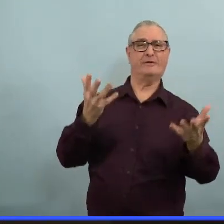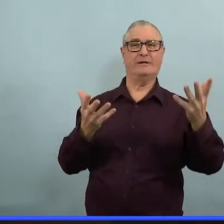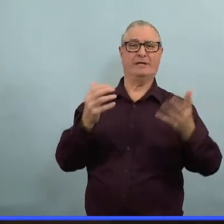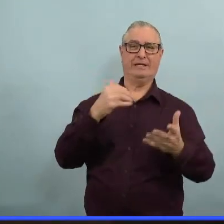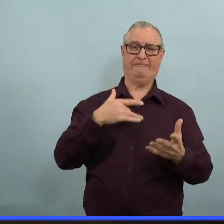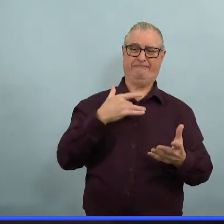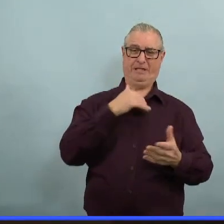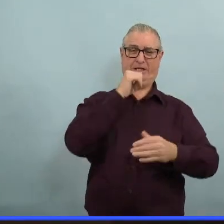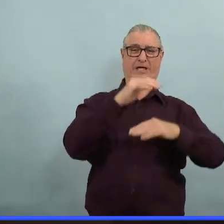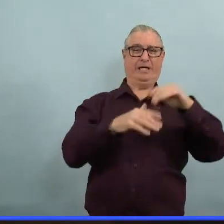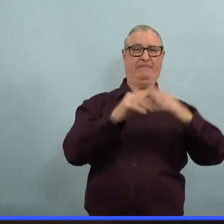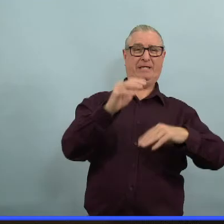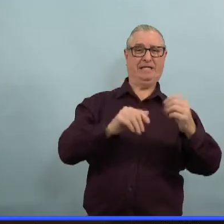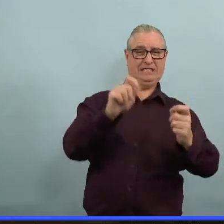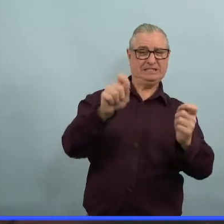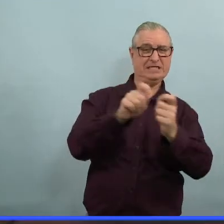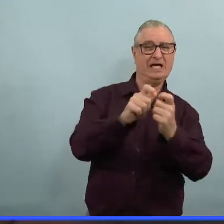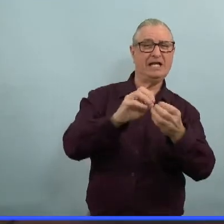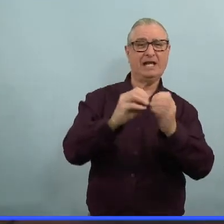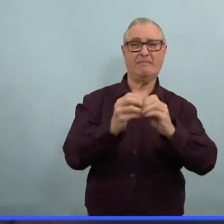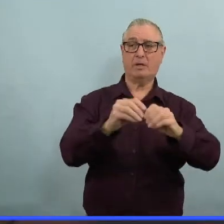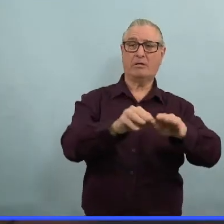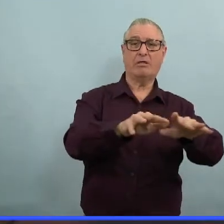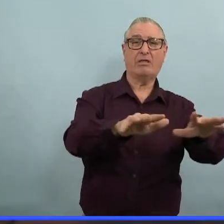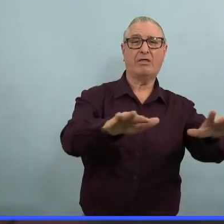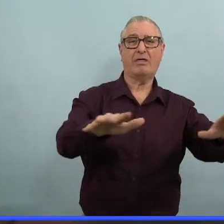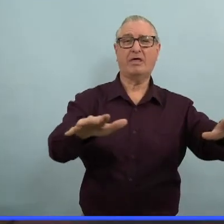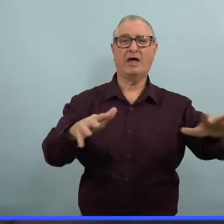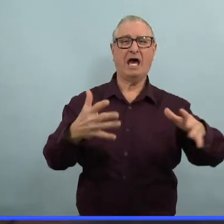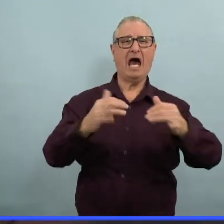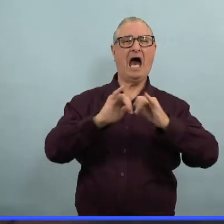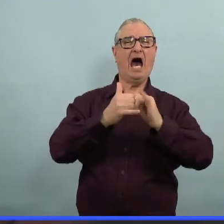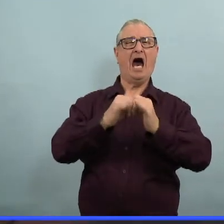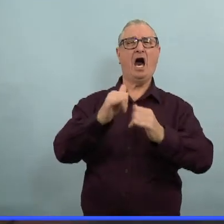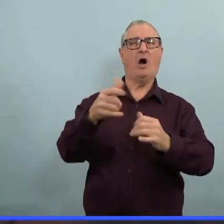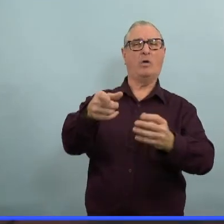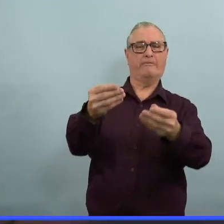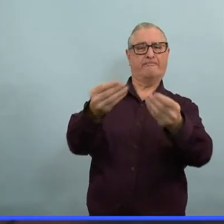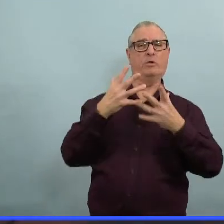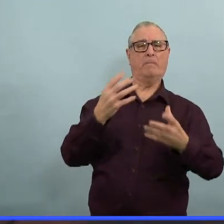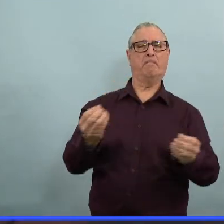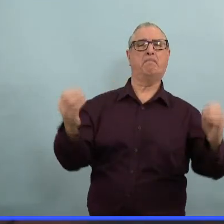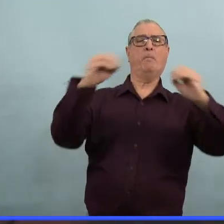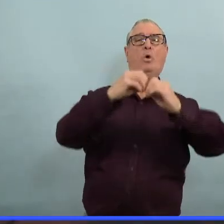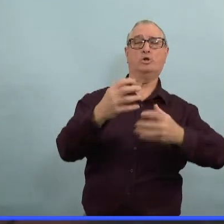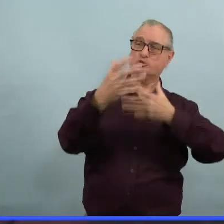virus in the province yeah well we know there is a lot of virus right and so if we thought that there